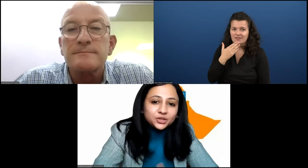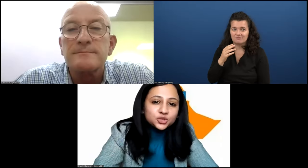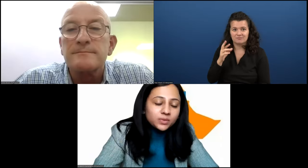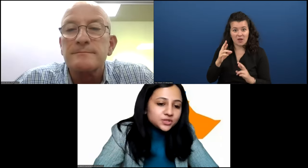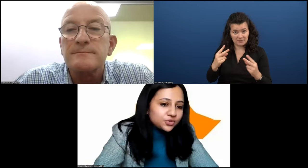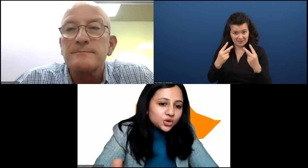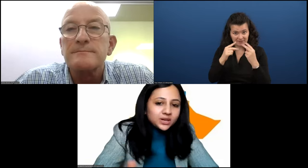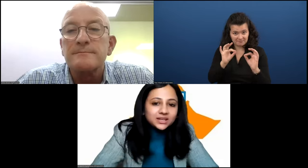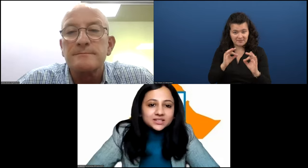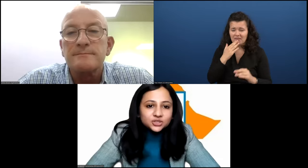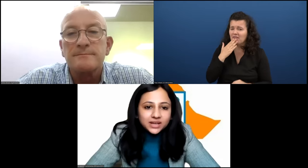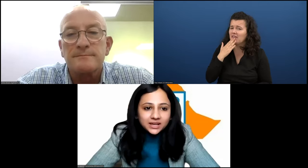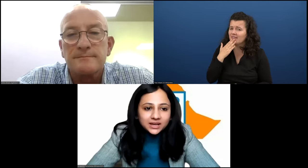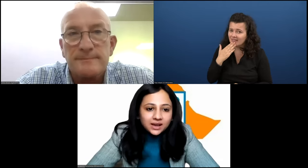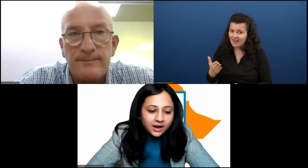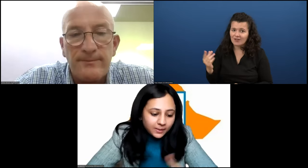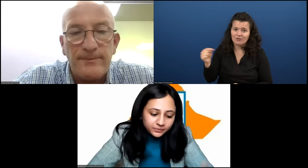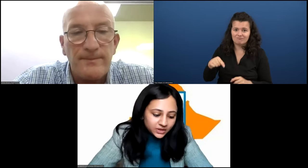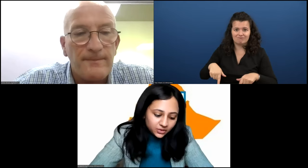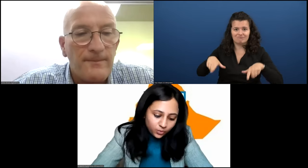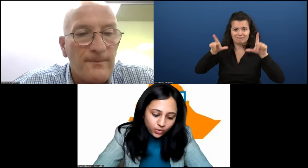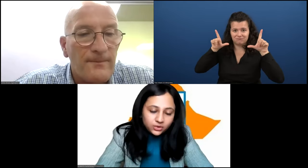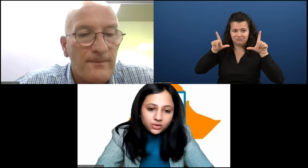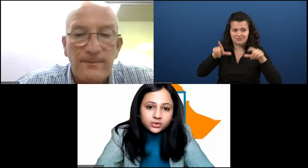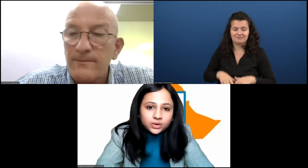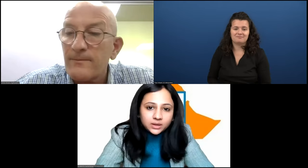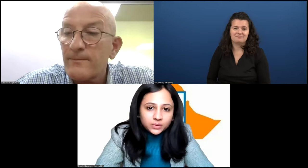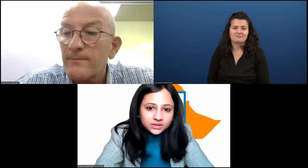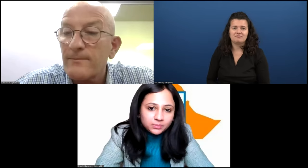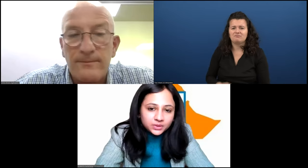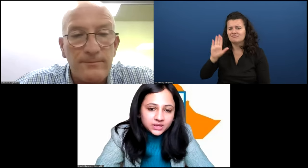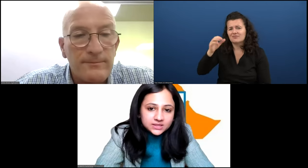you so much for joining in today. 12:29:47 You know what you're doing with companies